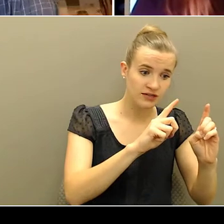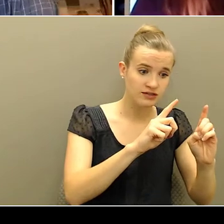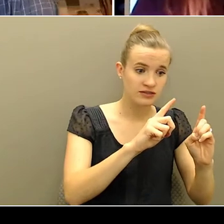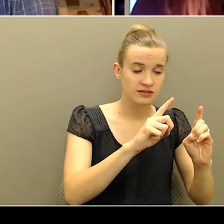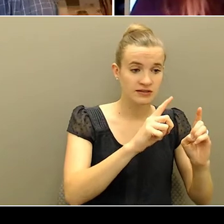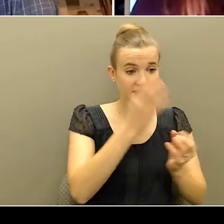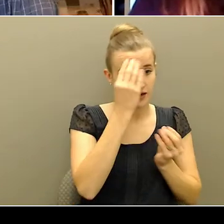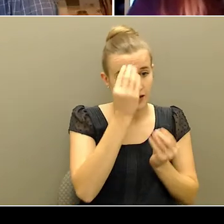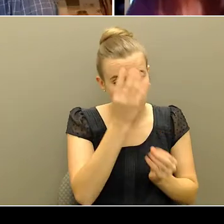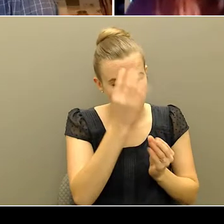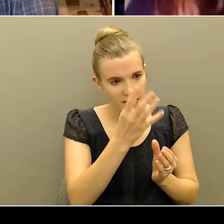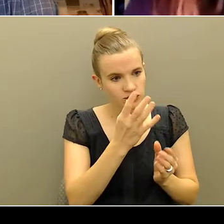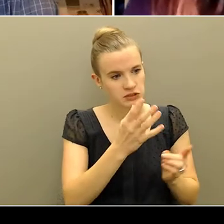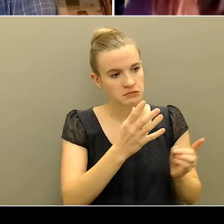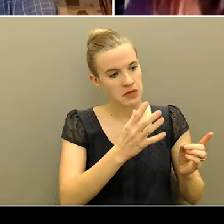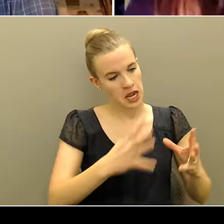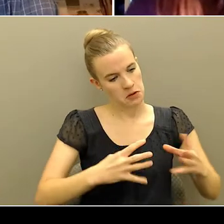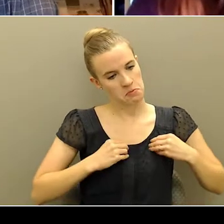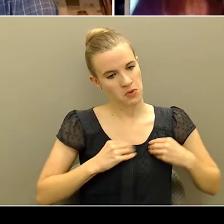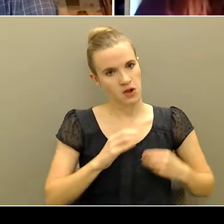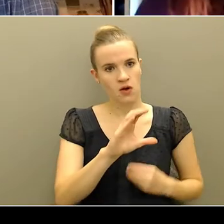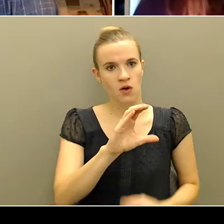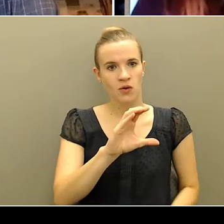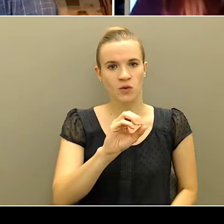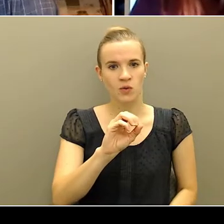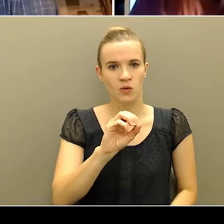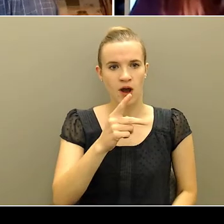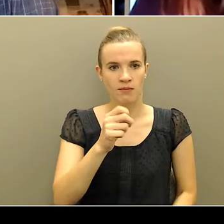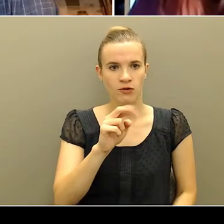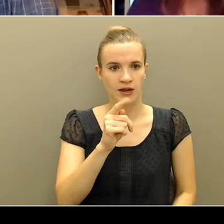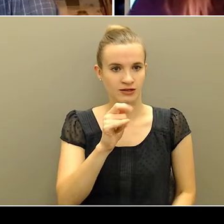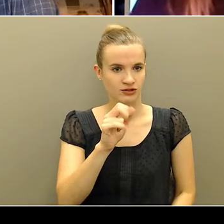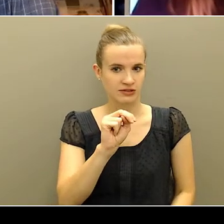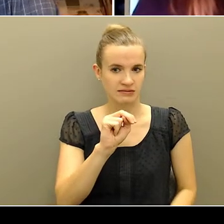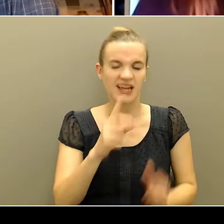you know, somebody comes to your store, you don't have a ramp, it's like, okay,